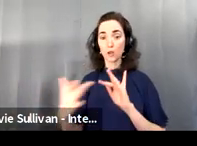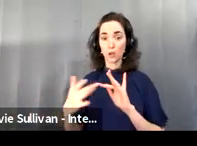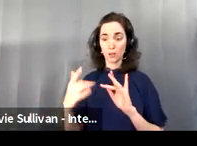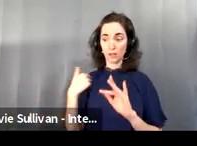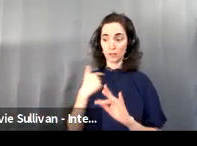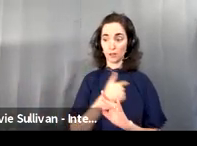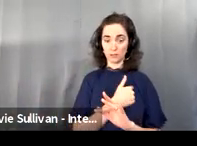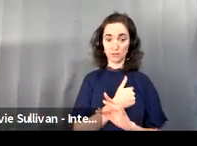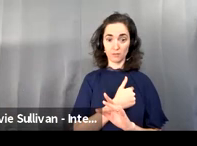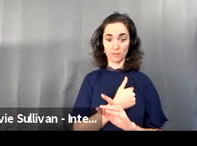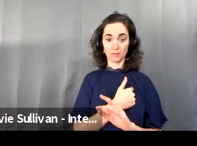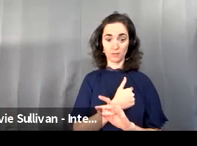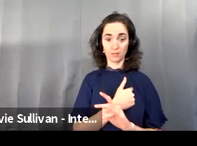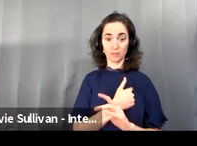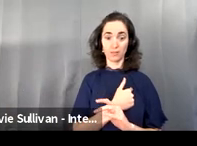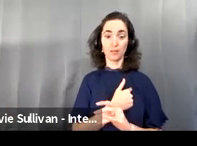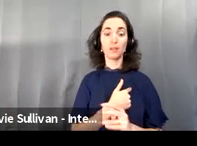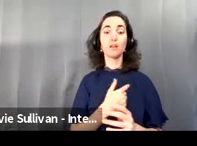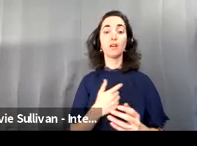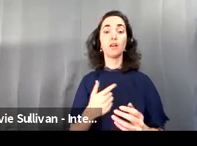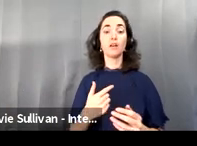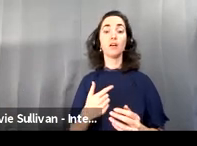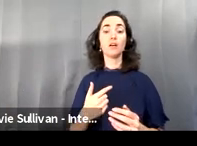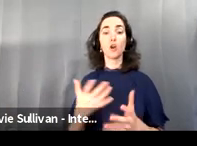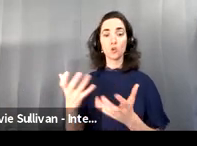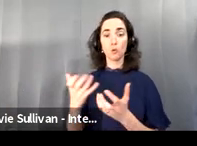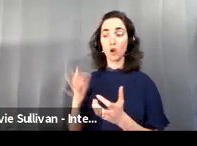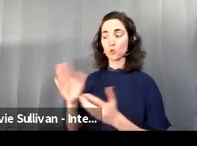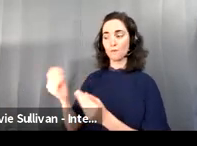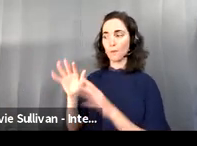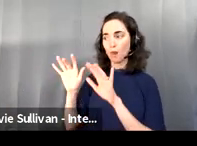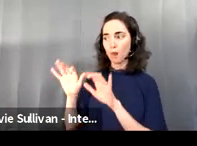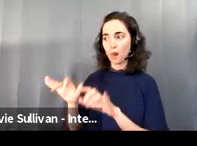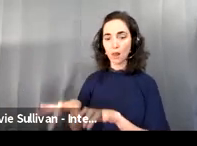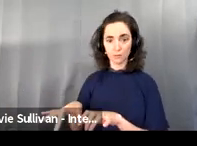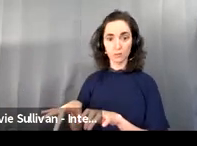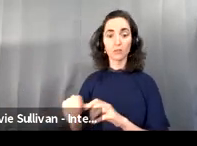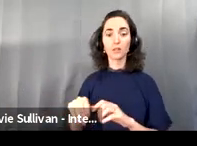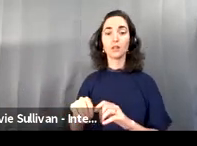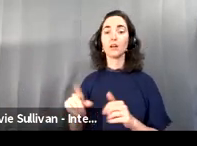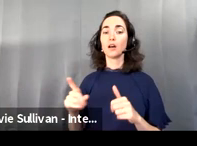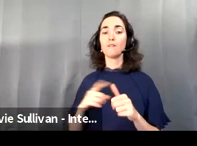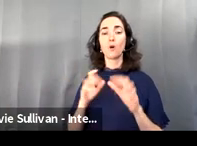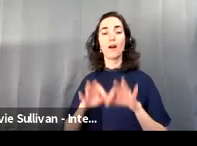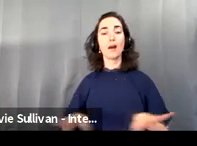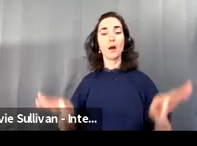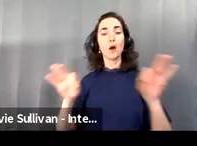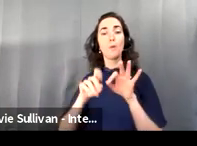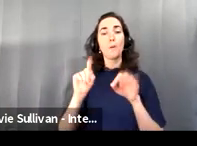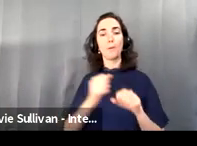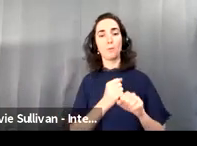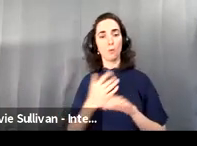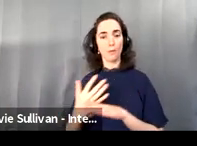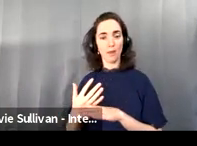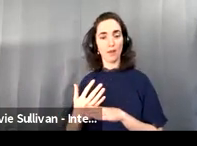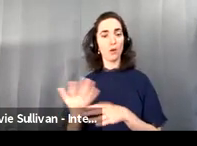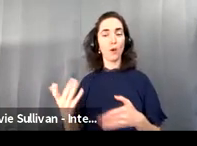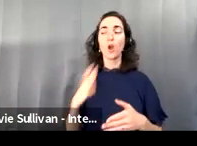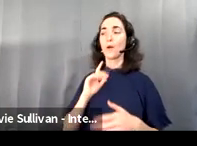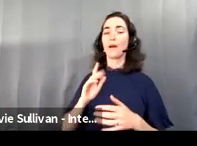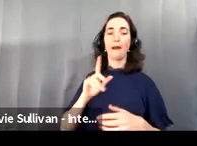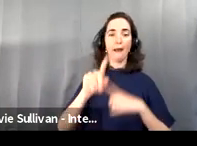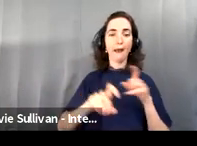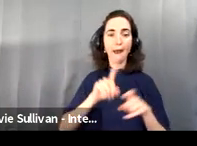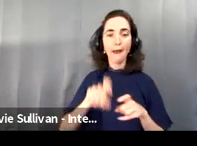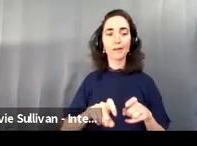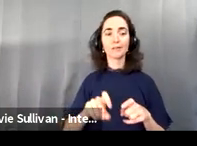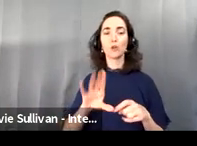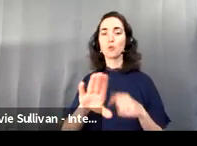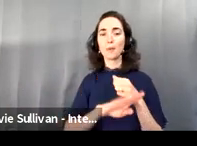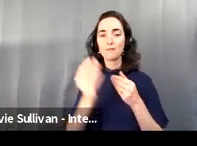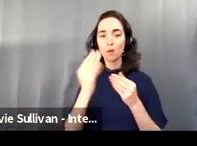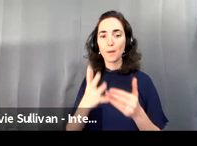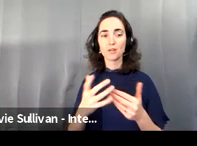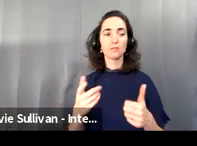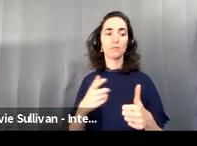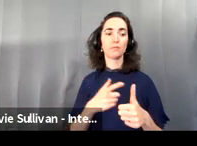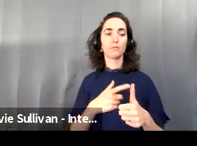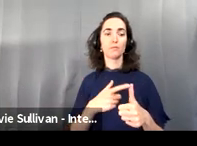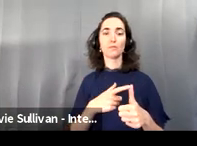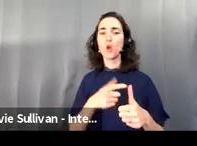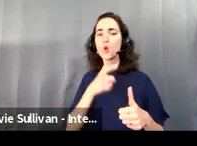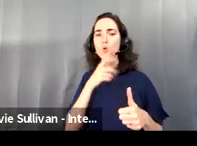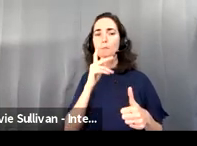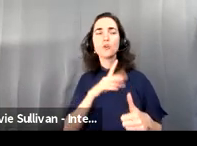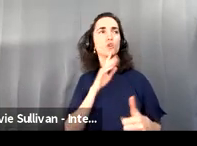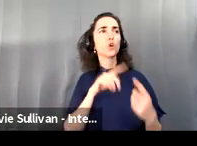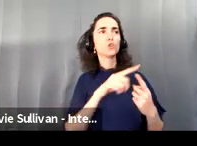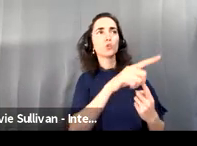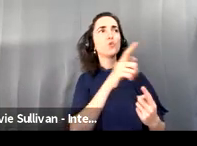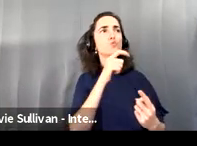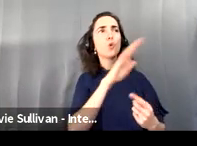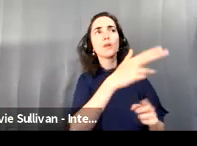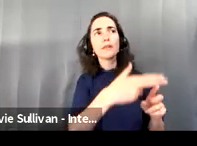In order to get an intake done is very important to make sure to be prepared to provide some basic information. The first is going to be the data names of individuals who spoke with.